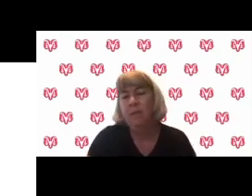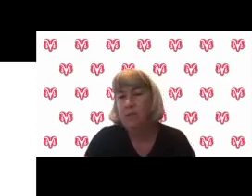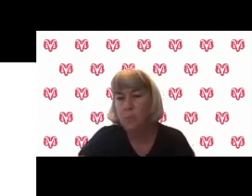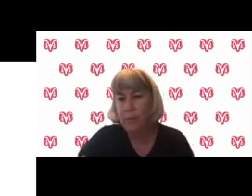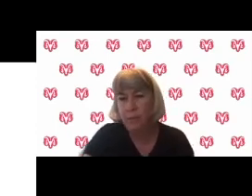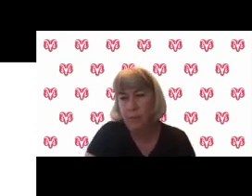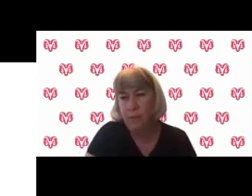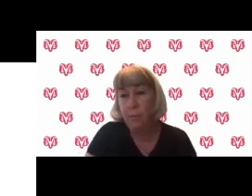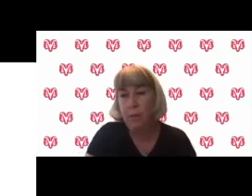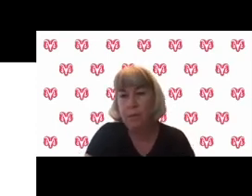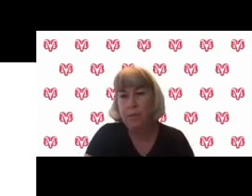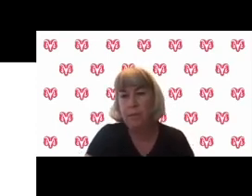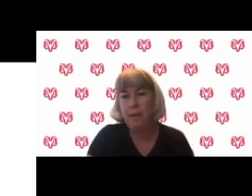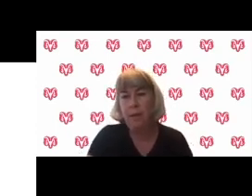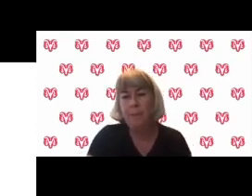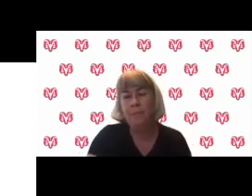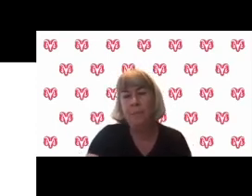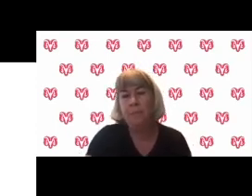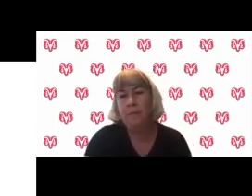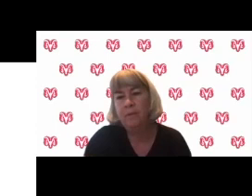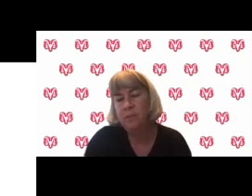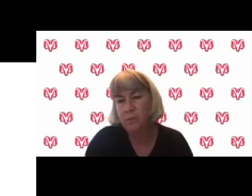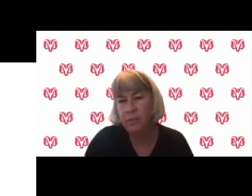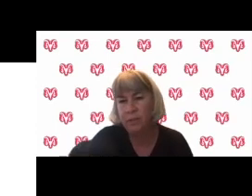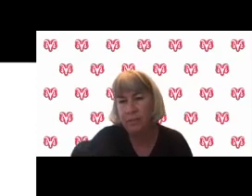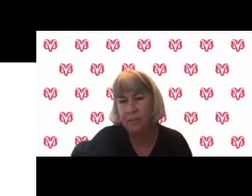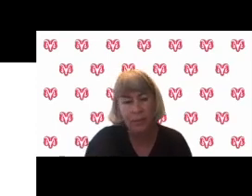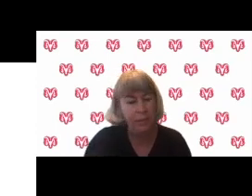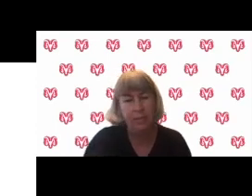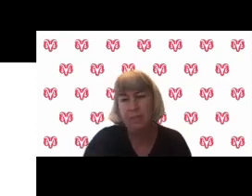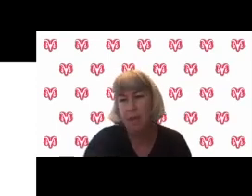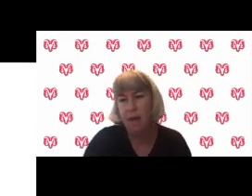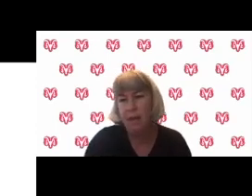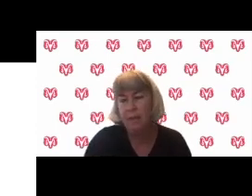Those are really, really important. The students lived experience is not